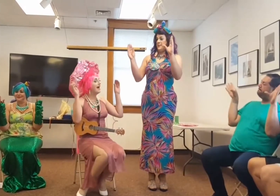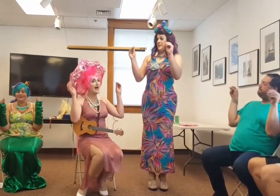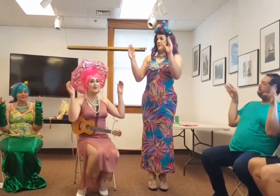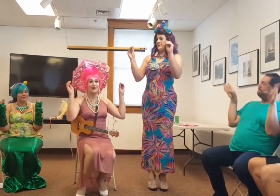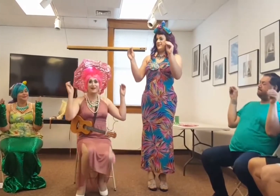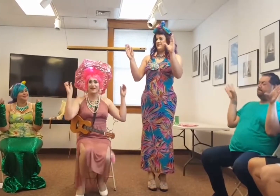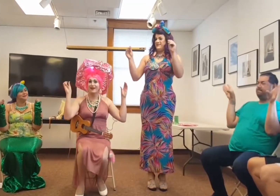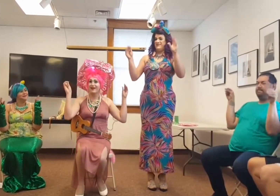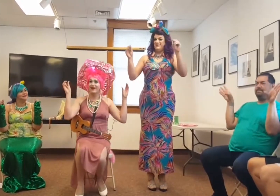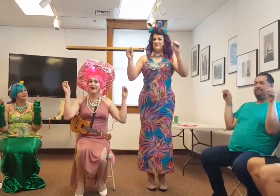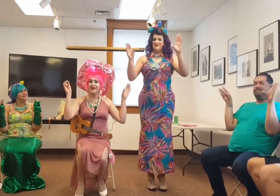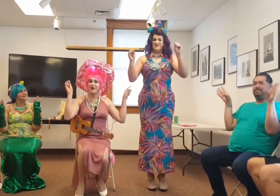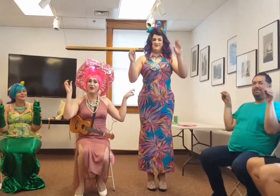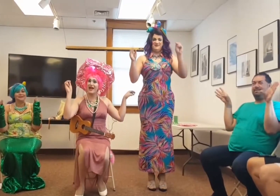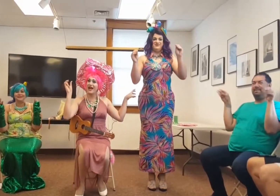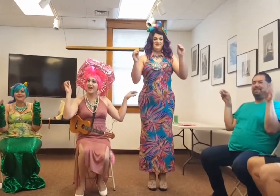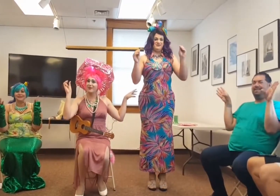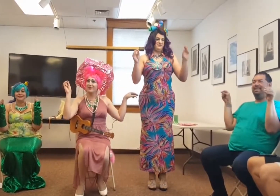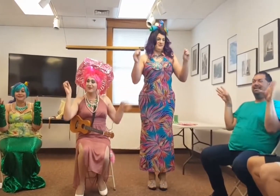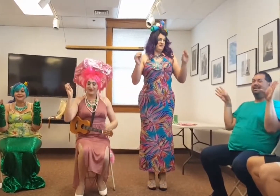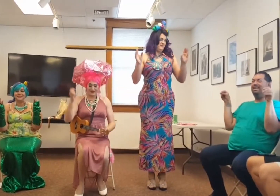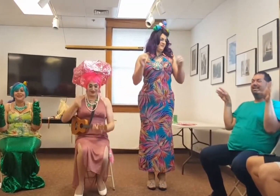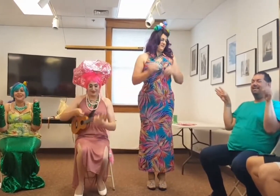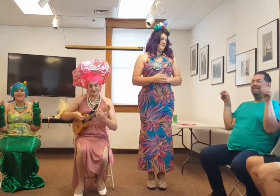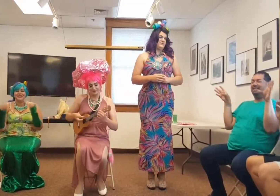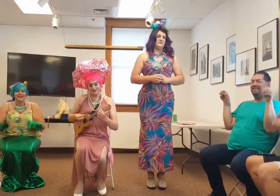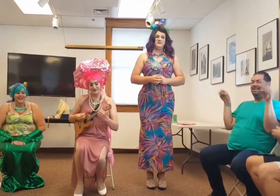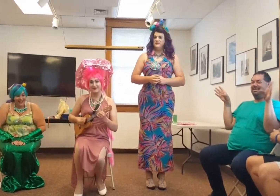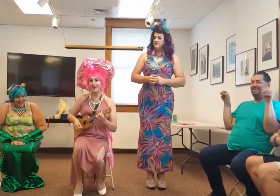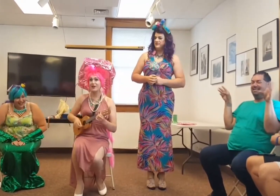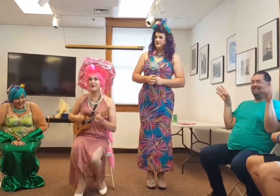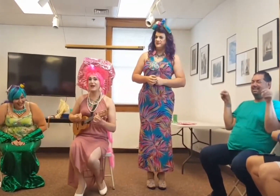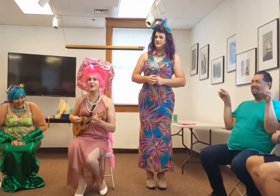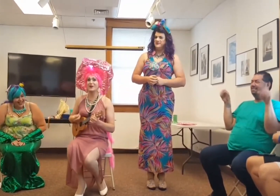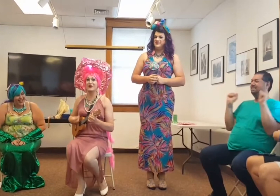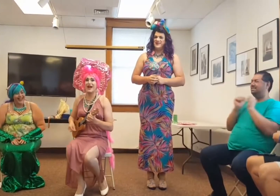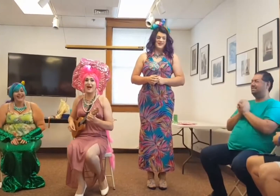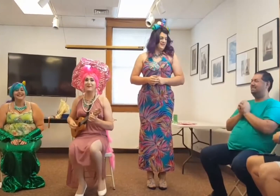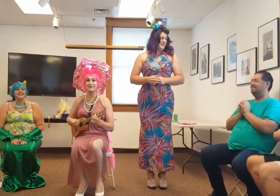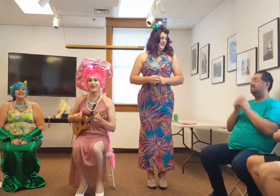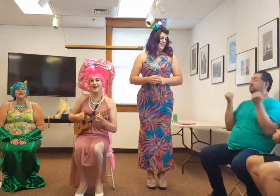"Crab." Here we go, we're doing "crab."